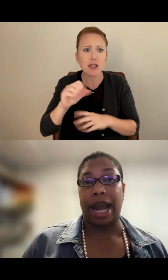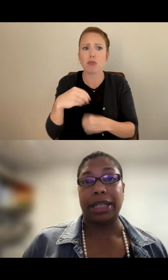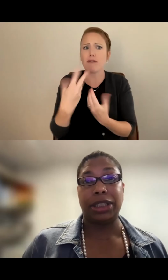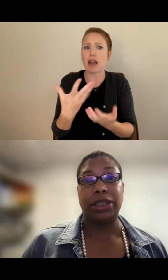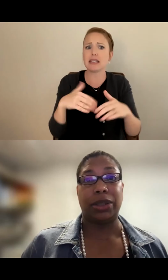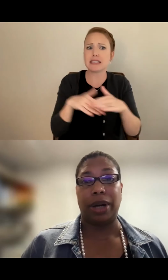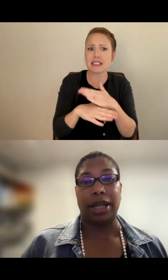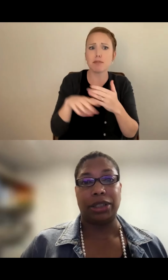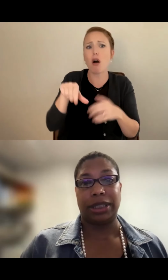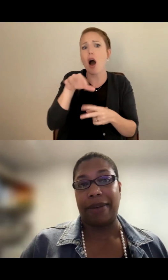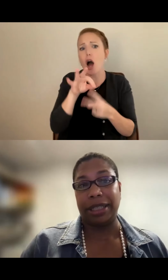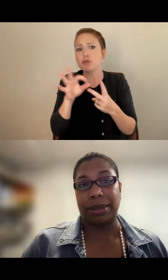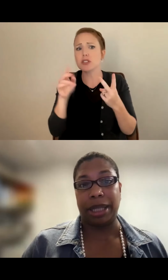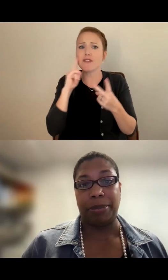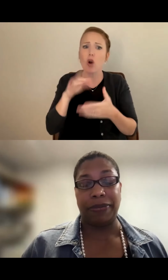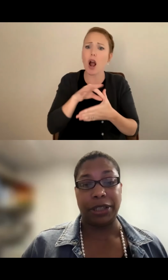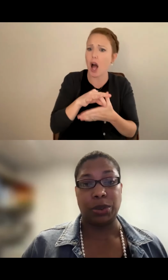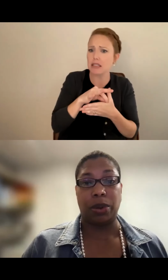interactions, so not just having something be visual.